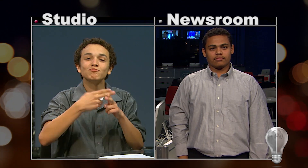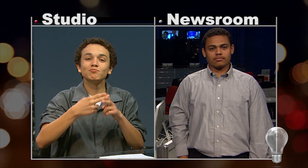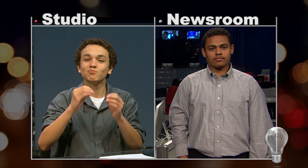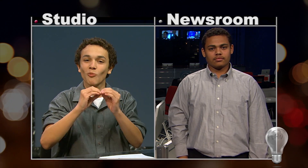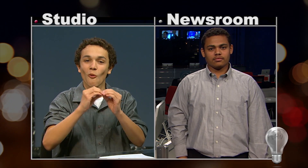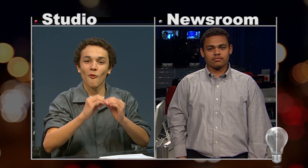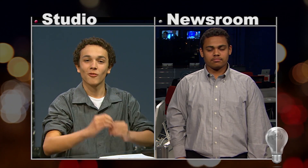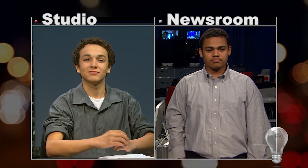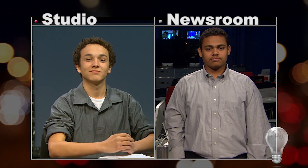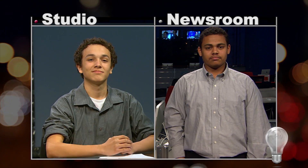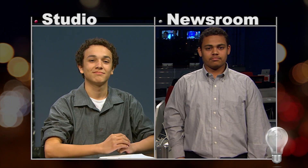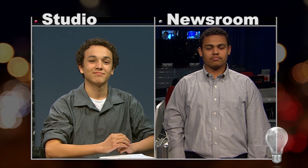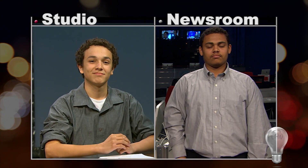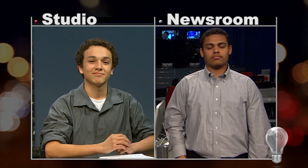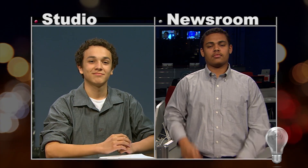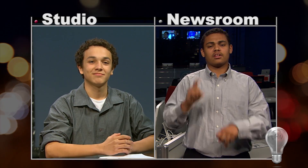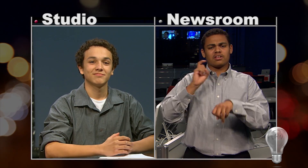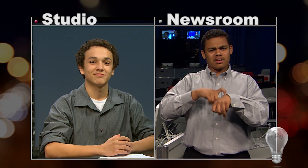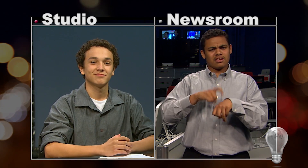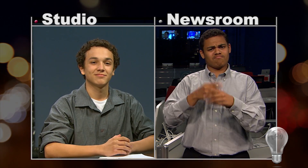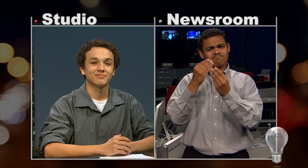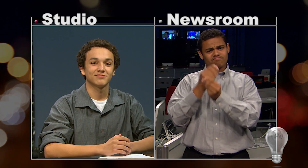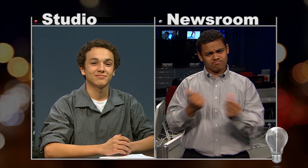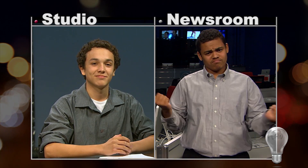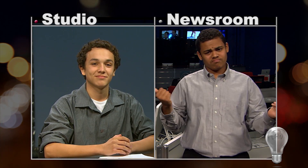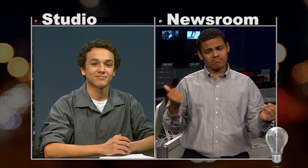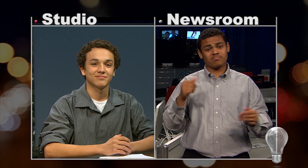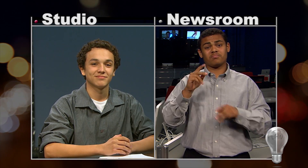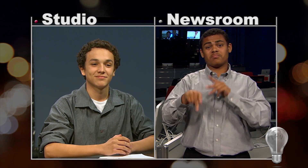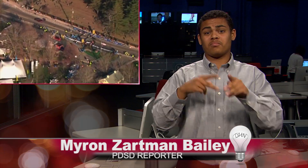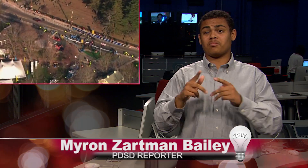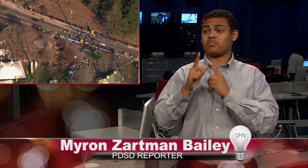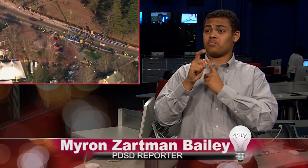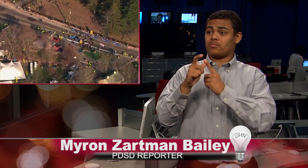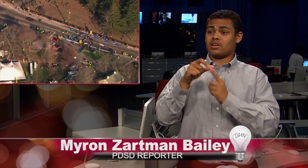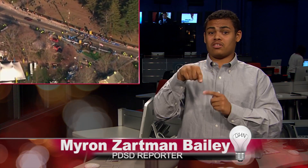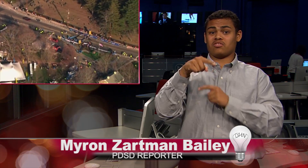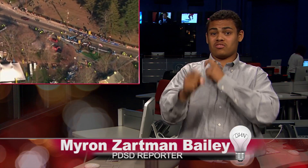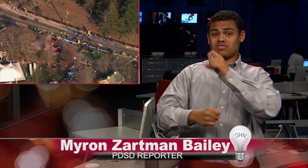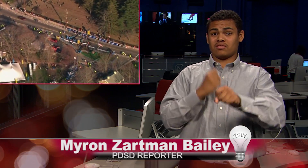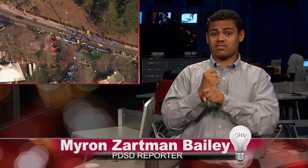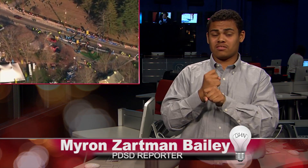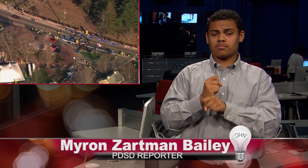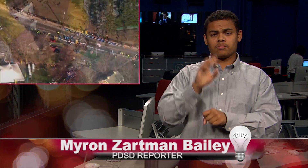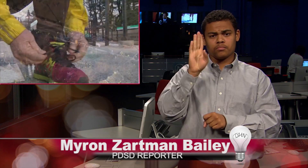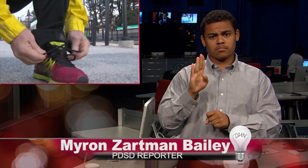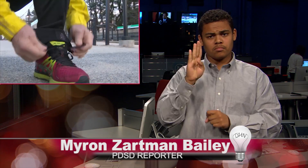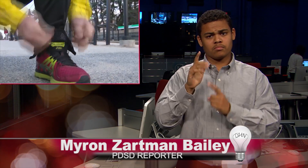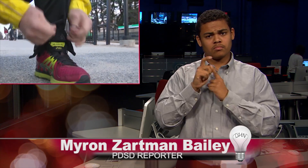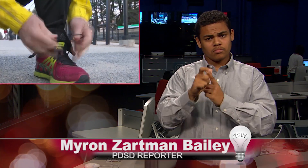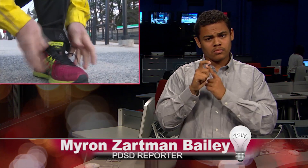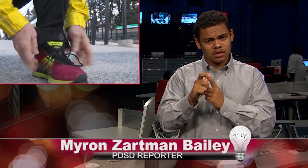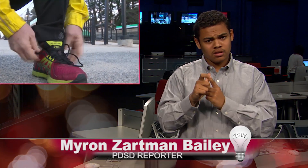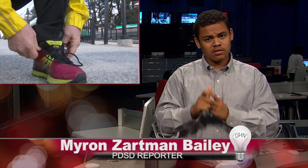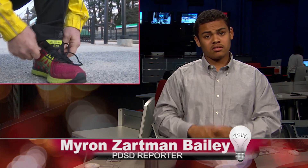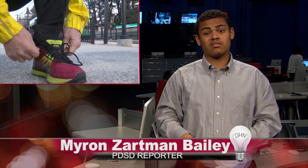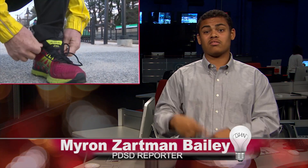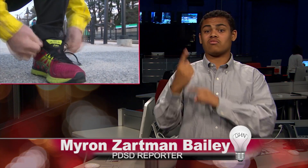YOU ON THE RACE. A TIME TO HEAL, AND A TIME TO RUN. THAT'S THE FEELING FROM THE THOUSANDS WHO RAN IN